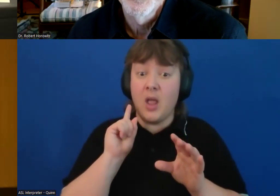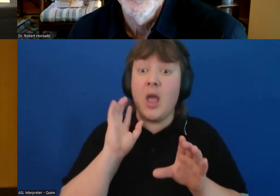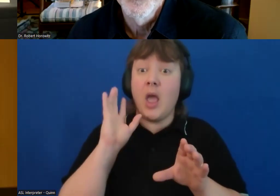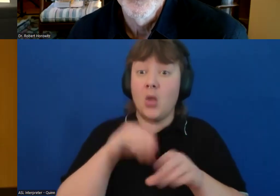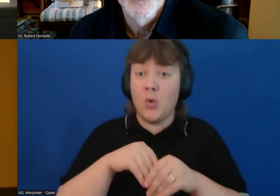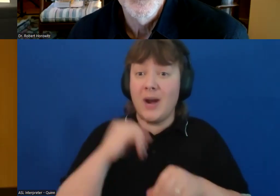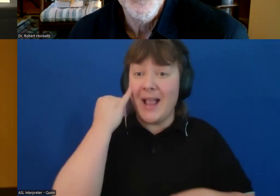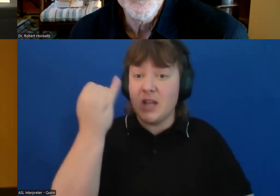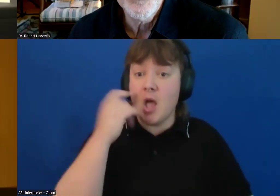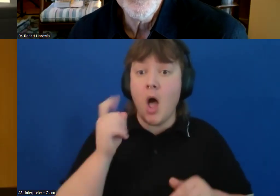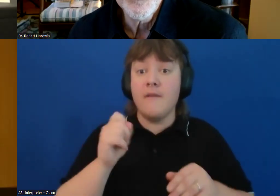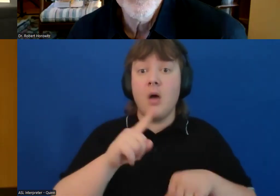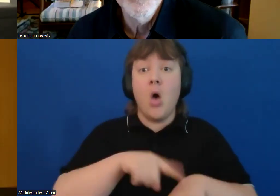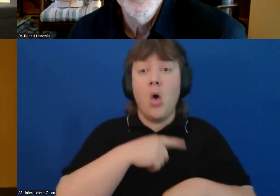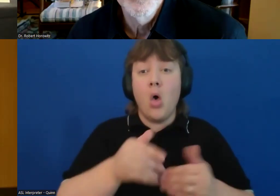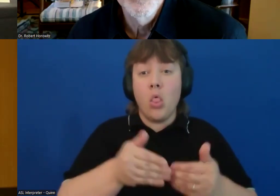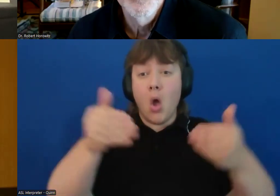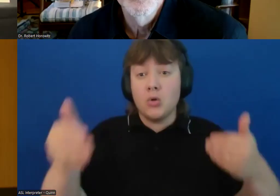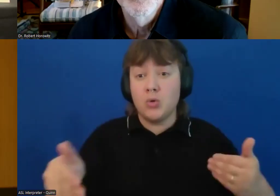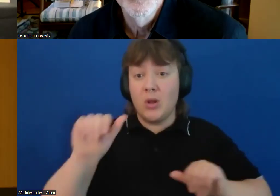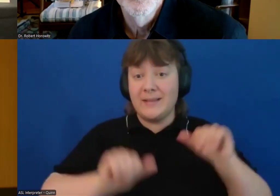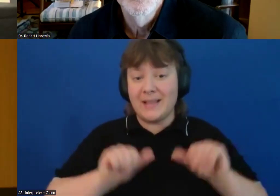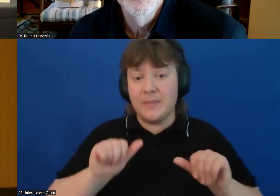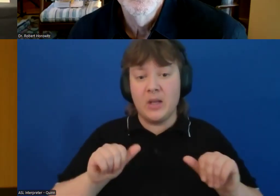something I think will happen. George referred to that that there's no way this can happen as